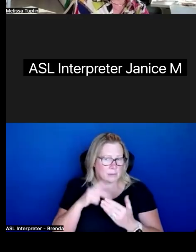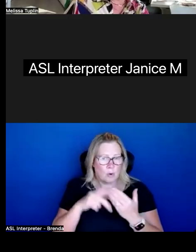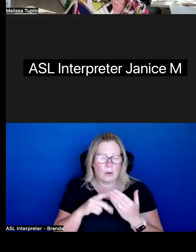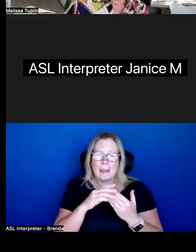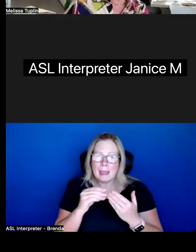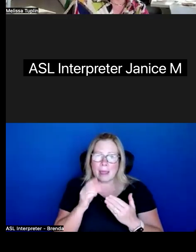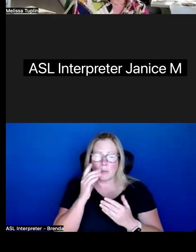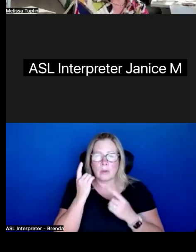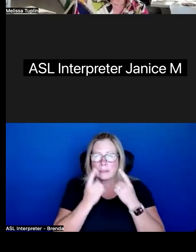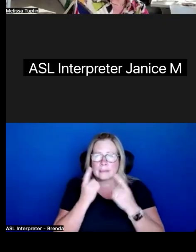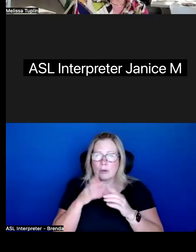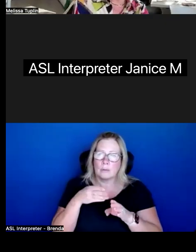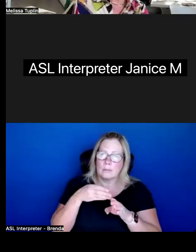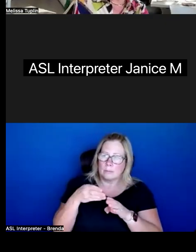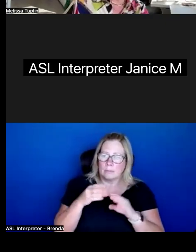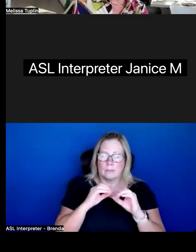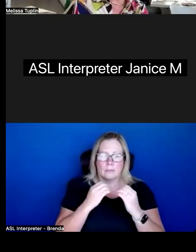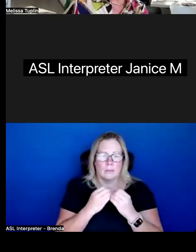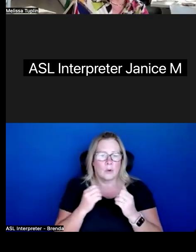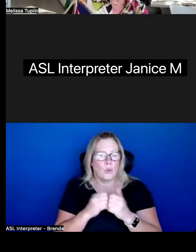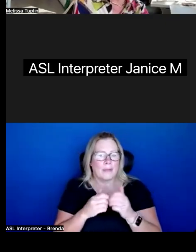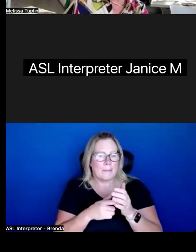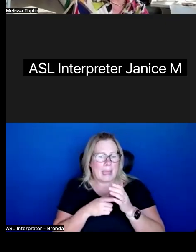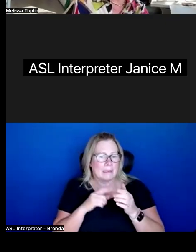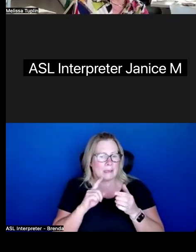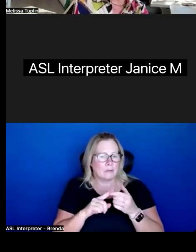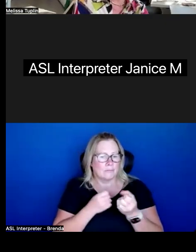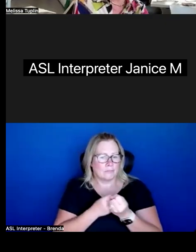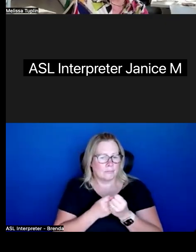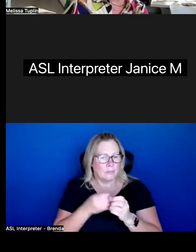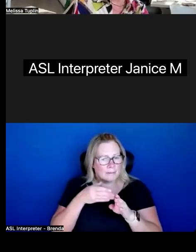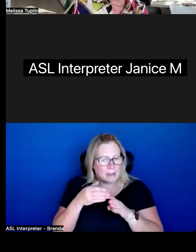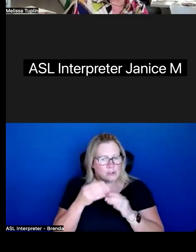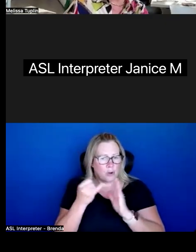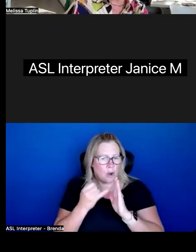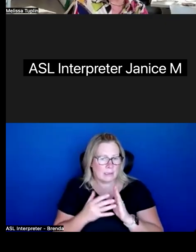professional organizations with a mandate to support professional artists in this Community